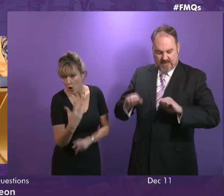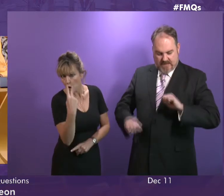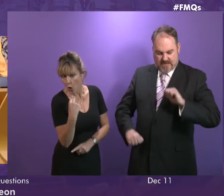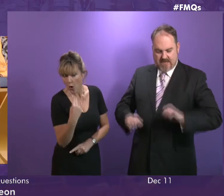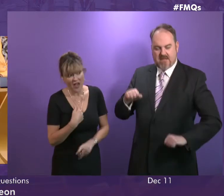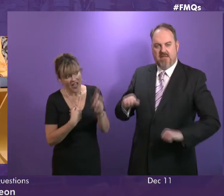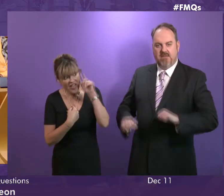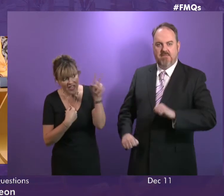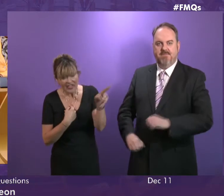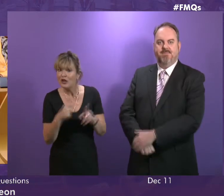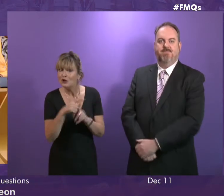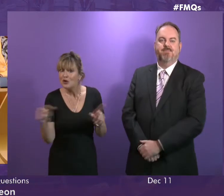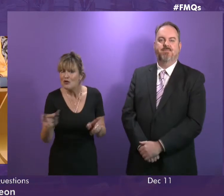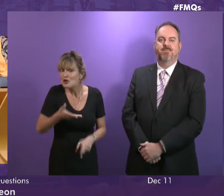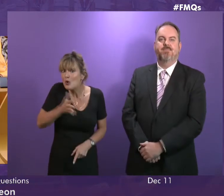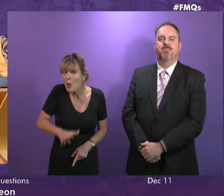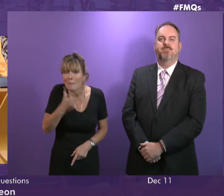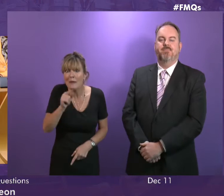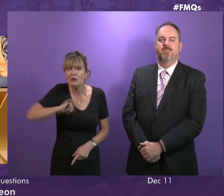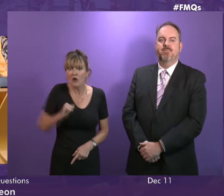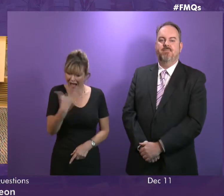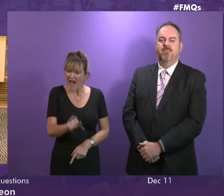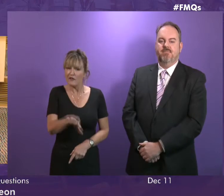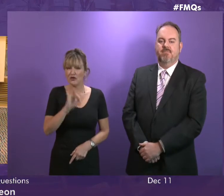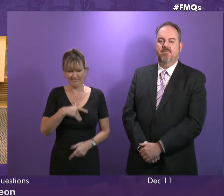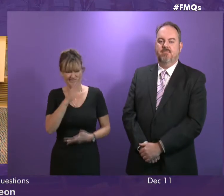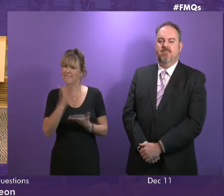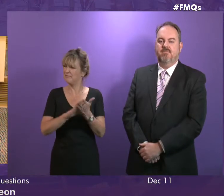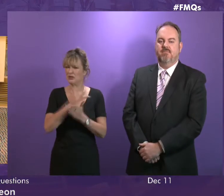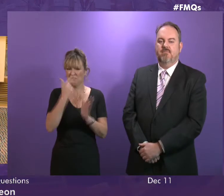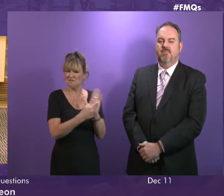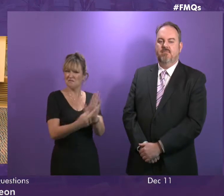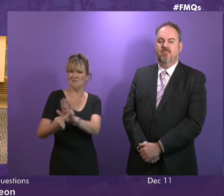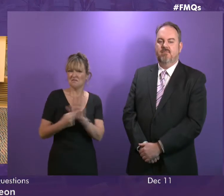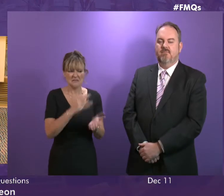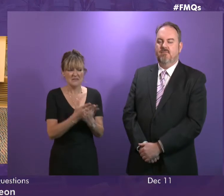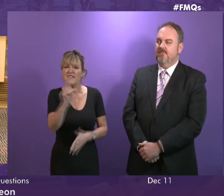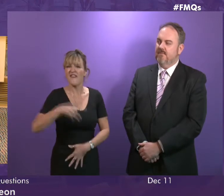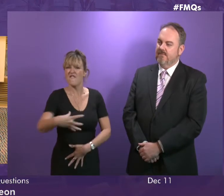want the people of Scotland to have that choice shows that they are running scared of the